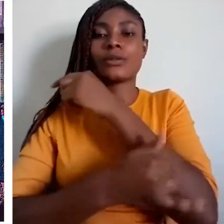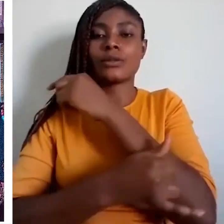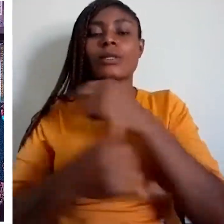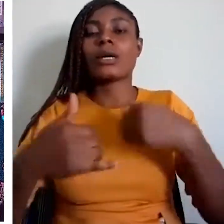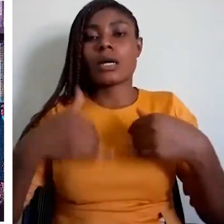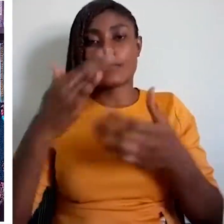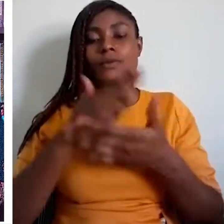3.